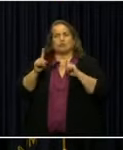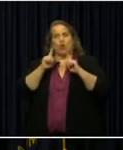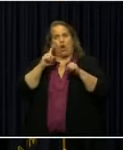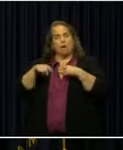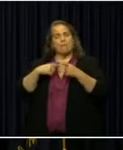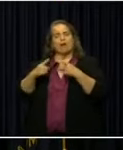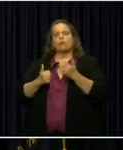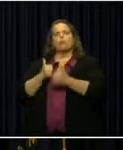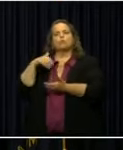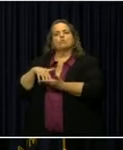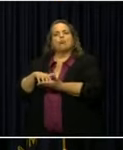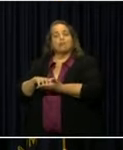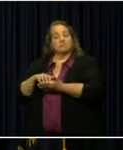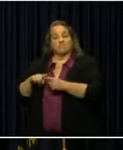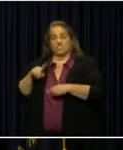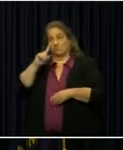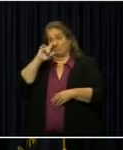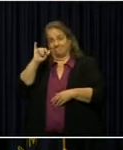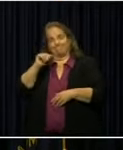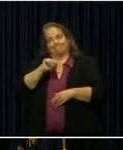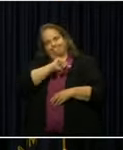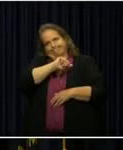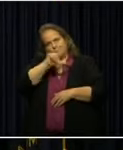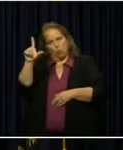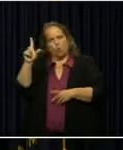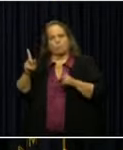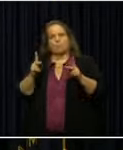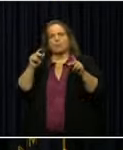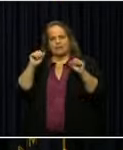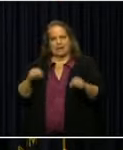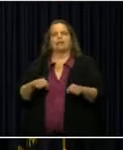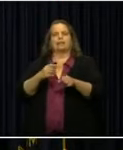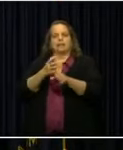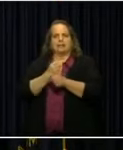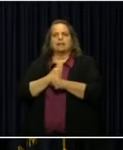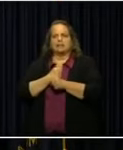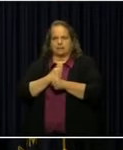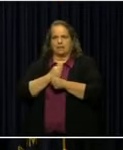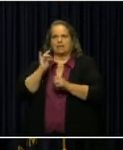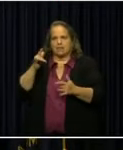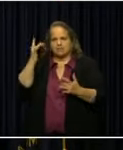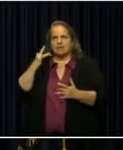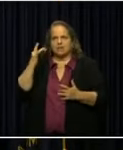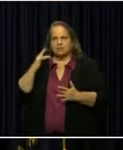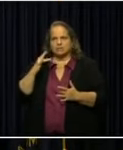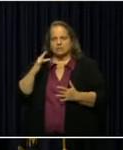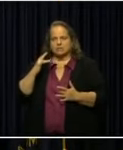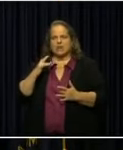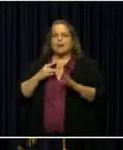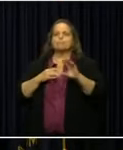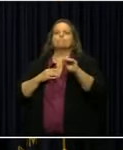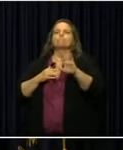MARION, MERCER WERE OLDHAM, PULASKI, SCOTT, SHELBY, SIMPSON,